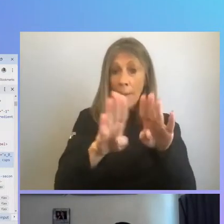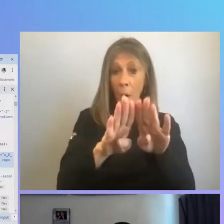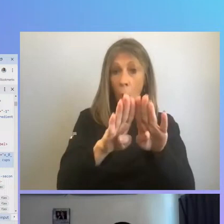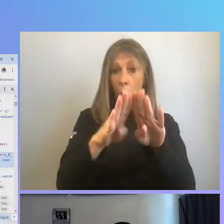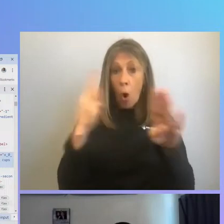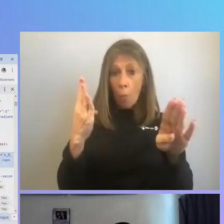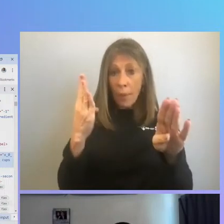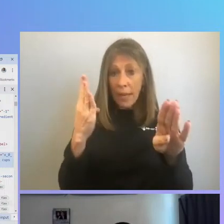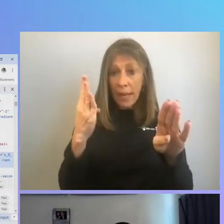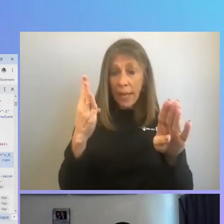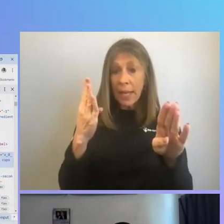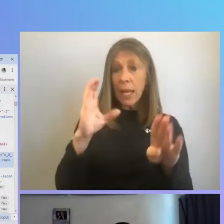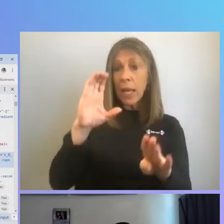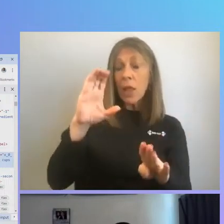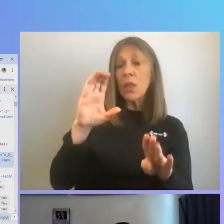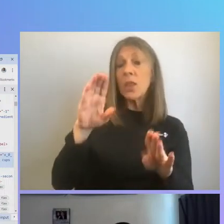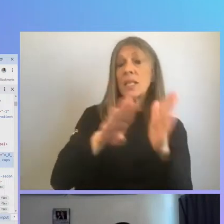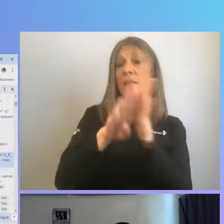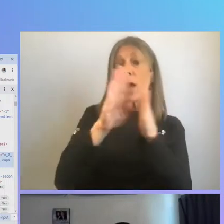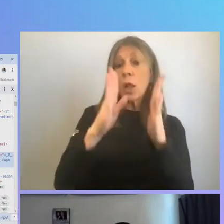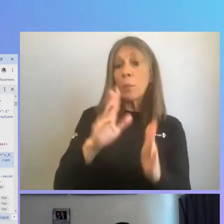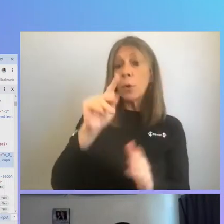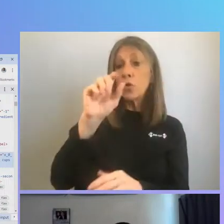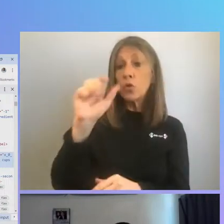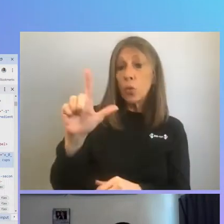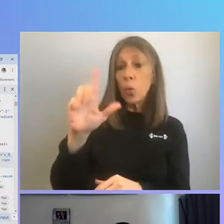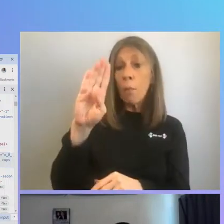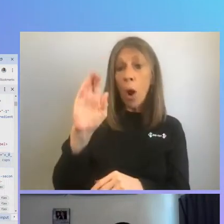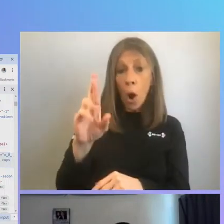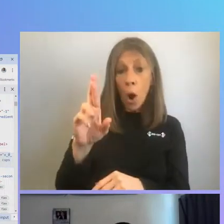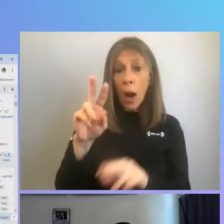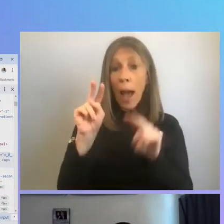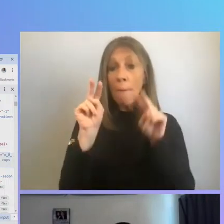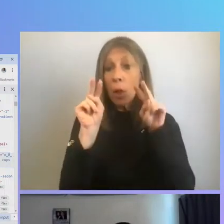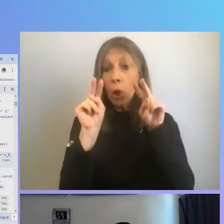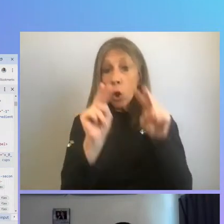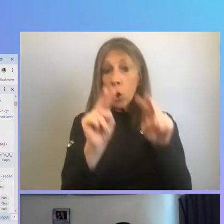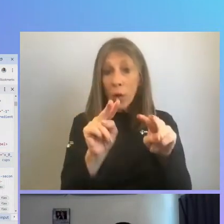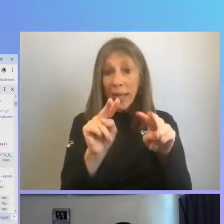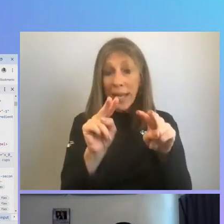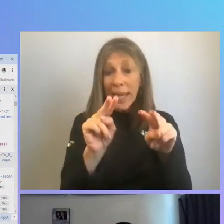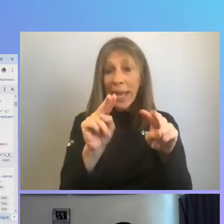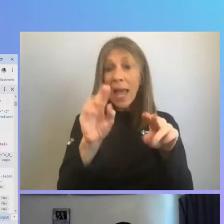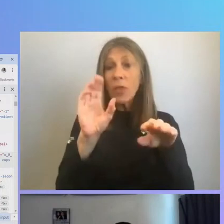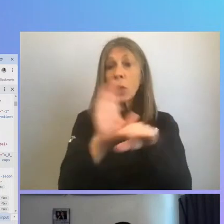toolbar and I'm looking at the computed accessibility view of